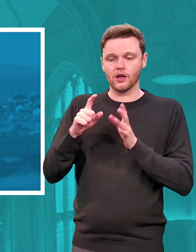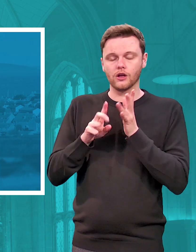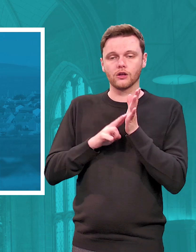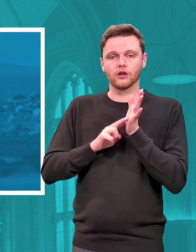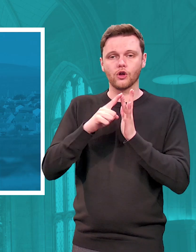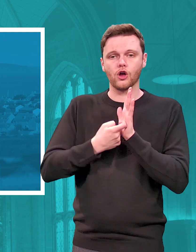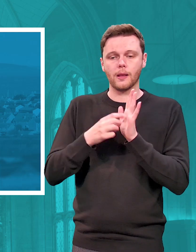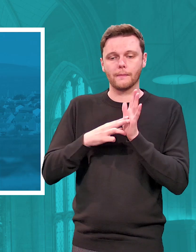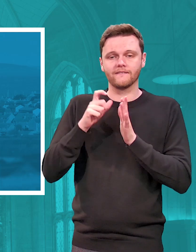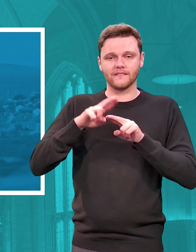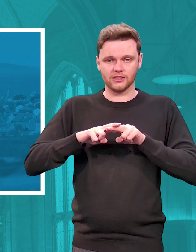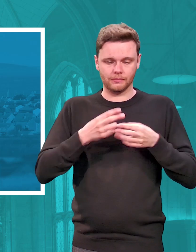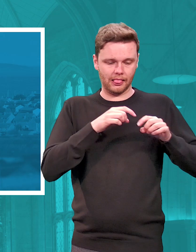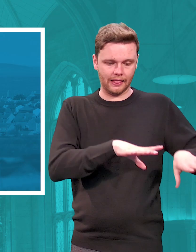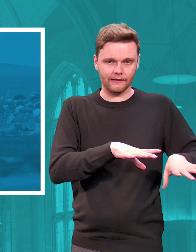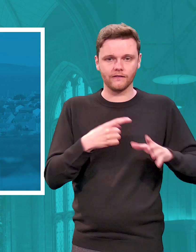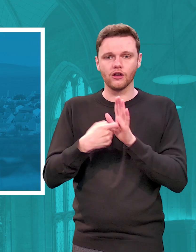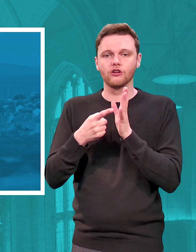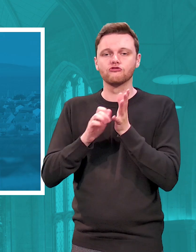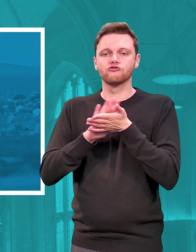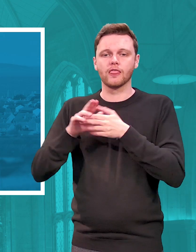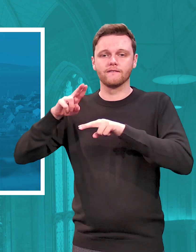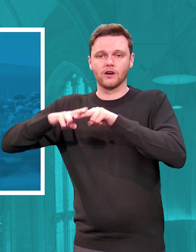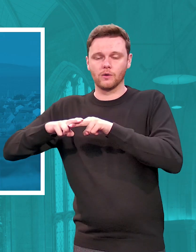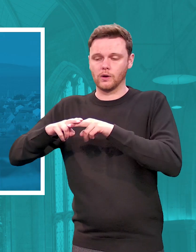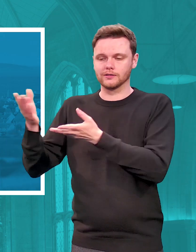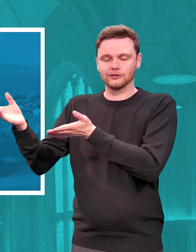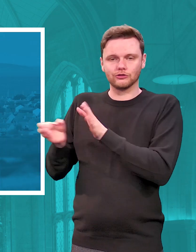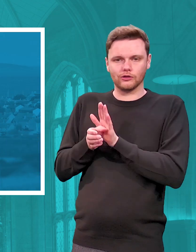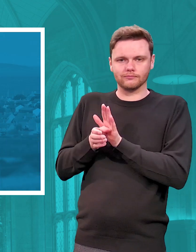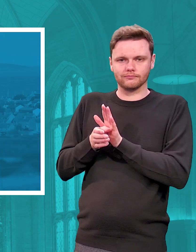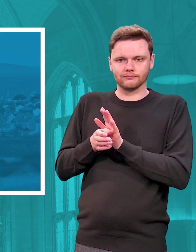and Ruth Farquharson joined. Good luck Connor and welcome to the team Ruth.